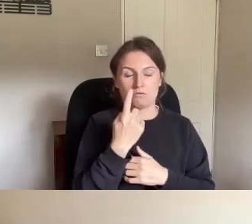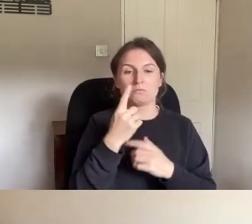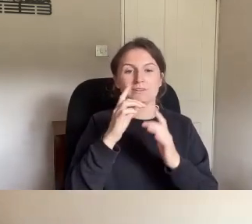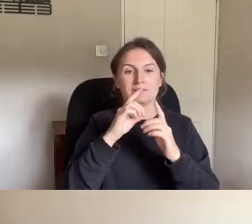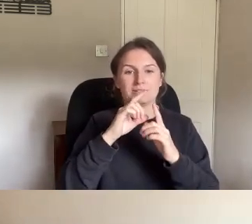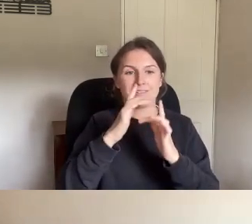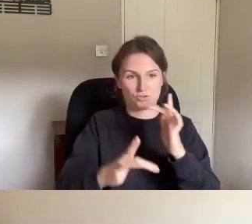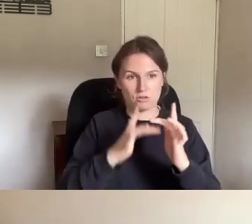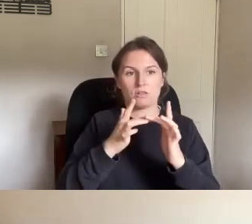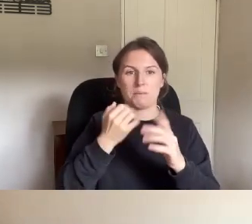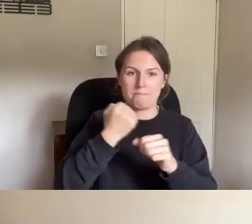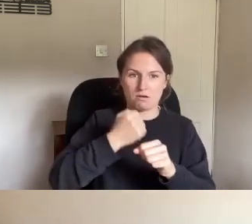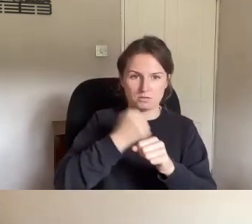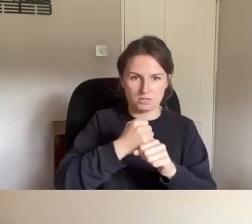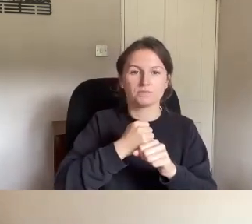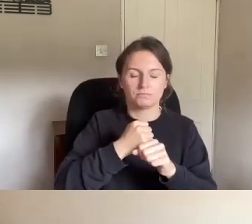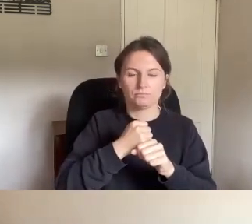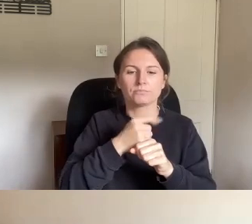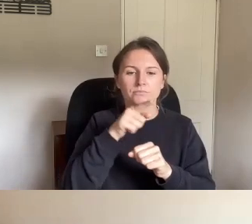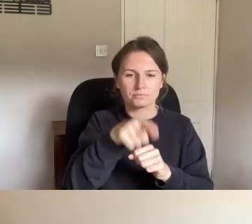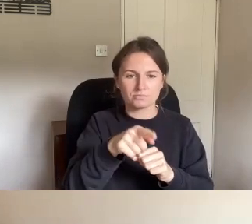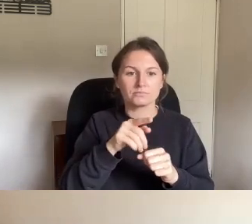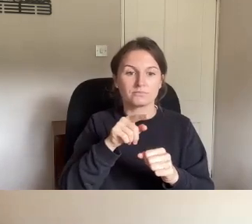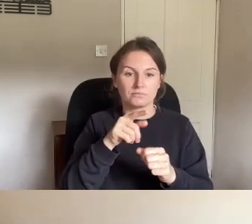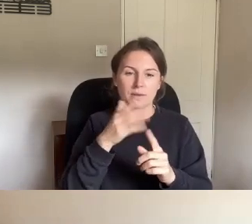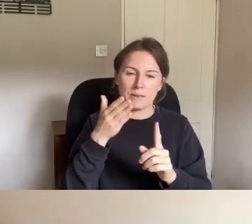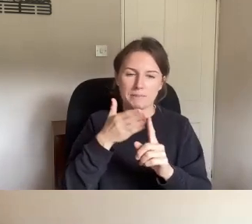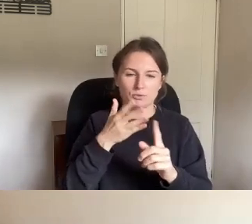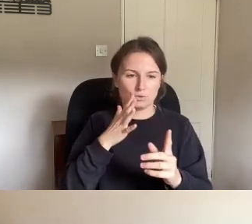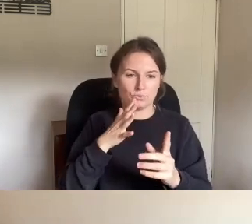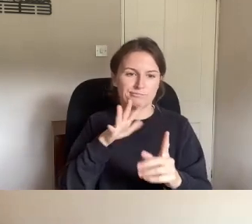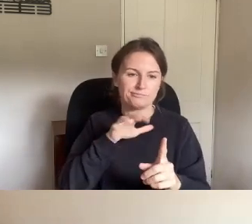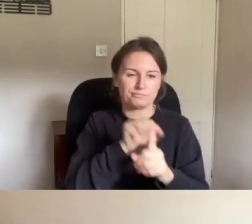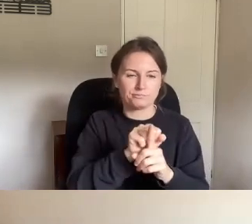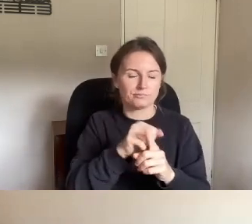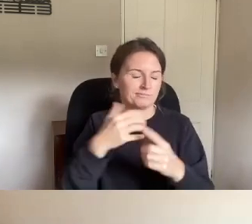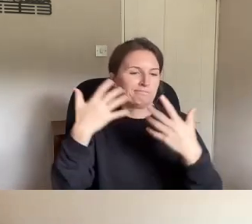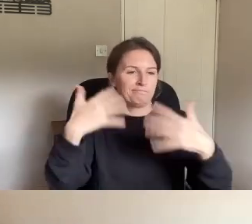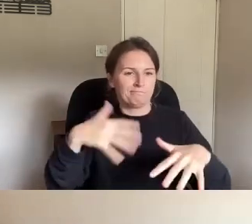and that category recognizes outstanding digital marketing. We're looking for entries that show how you've used